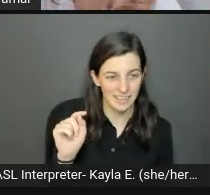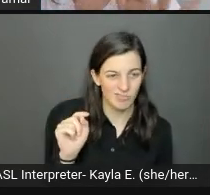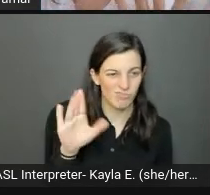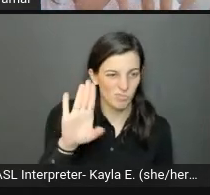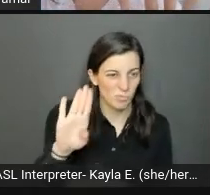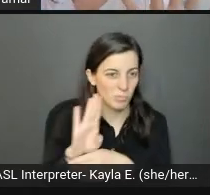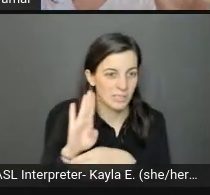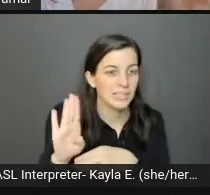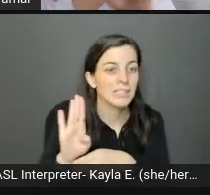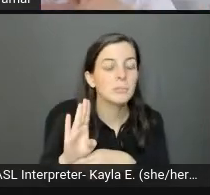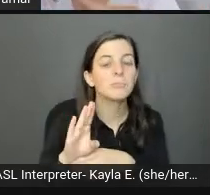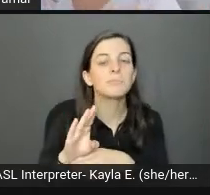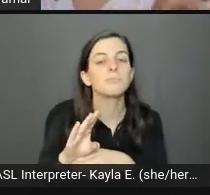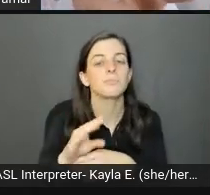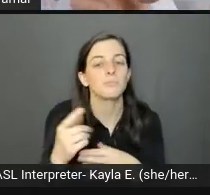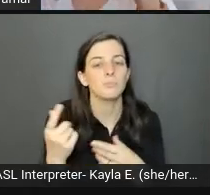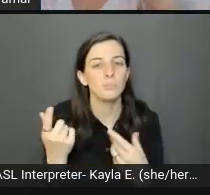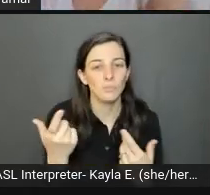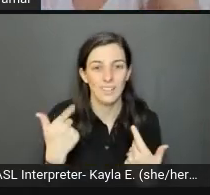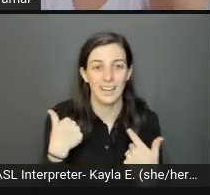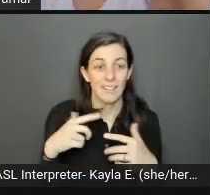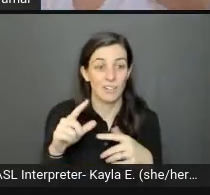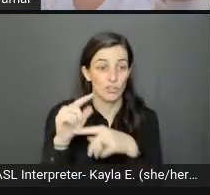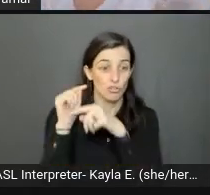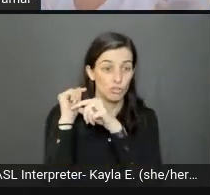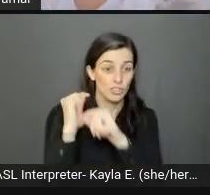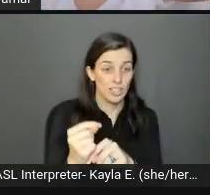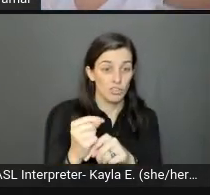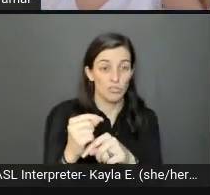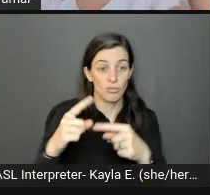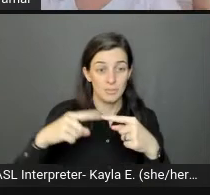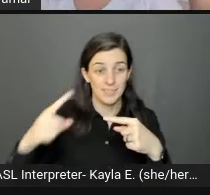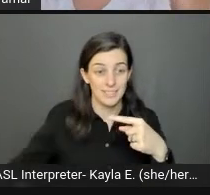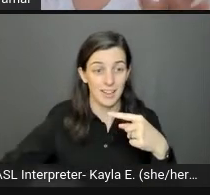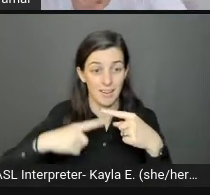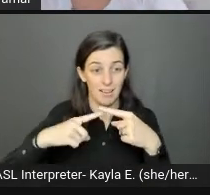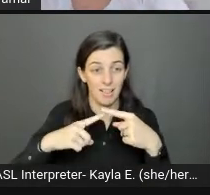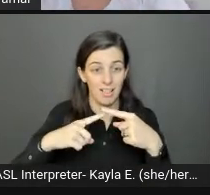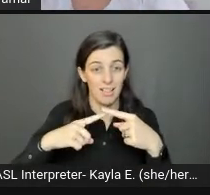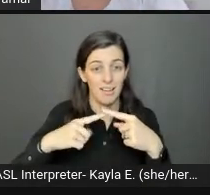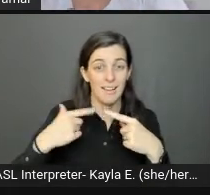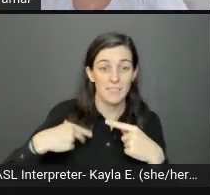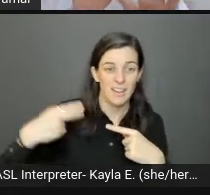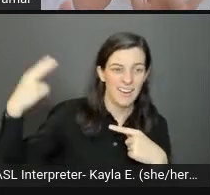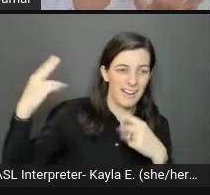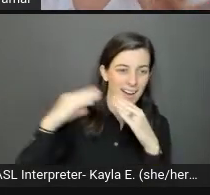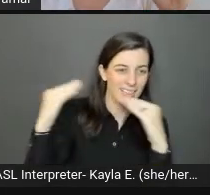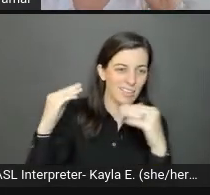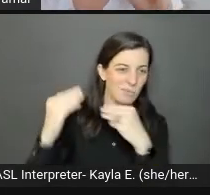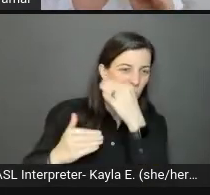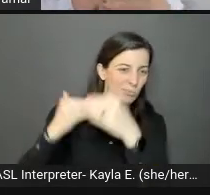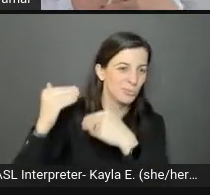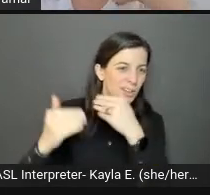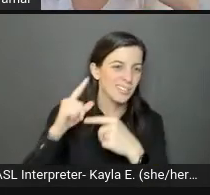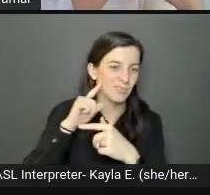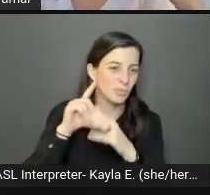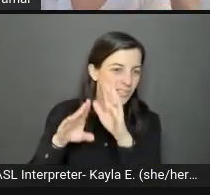where you can see this is a diagram of a high-level process of development build.